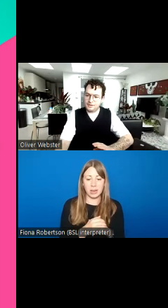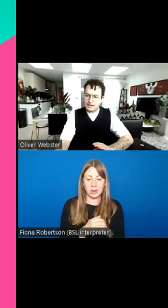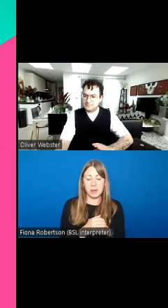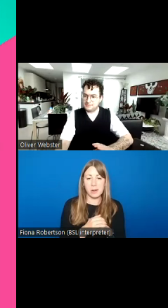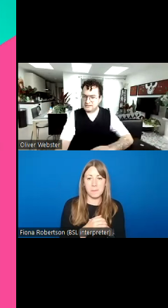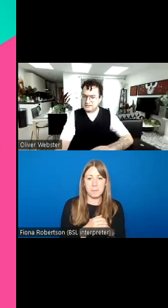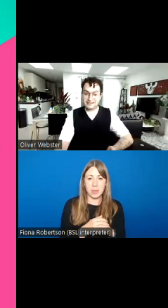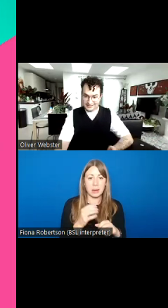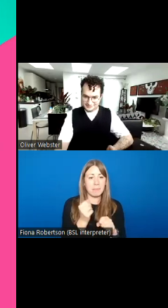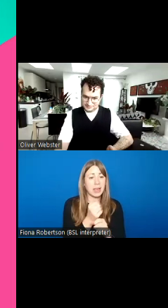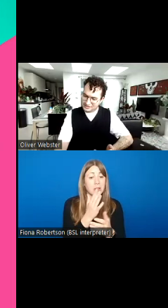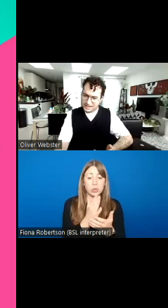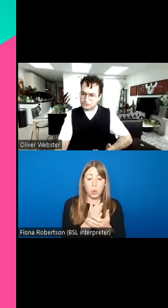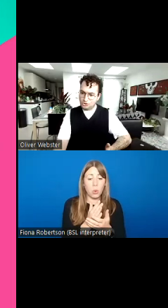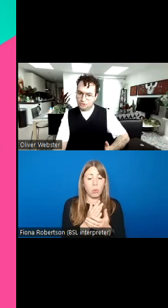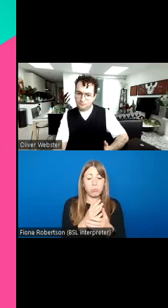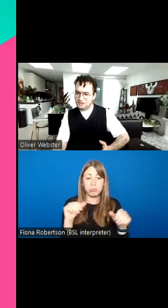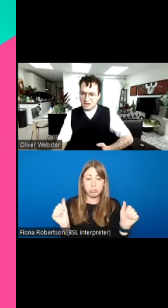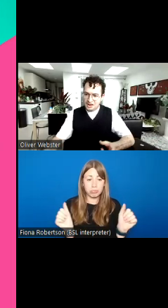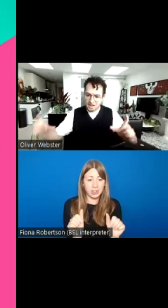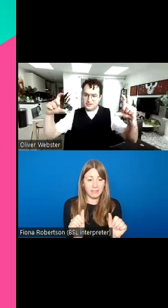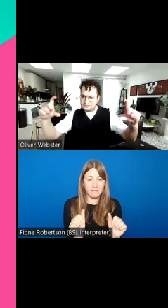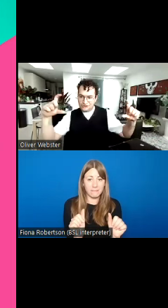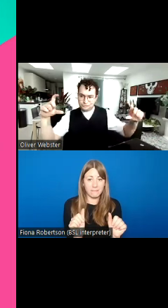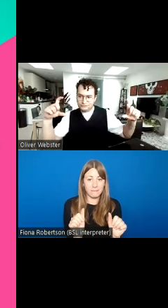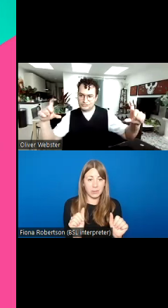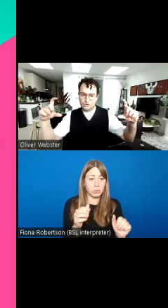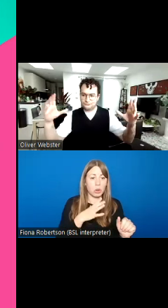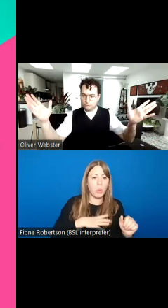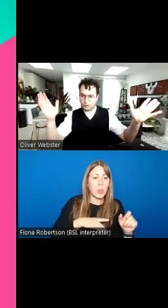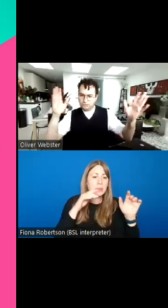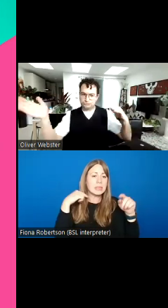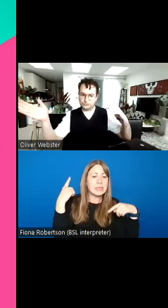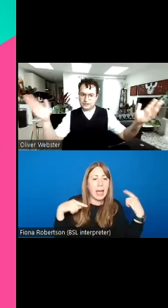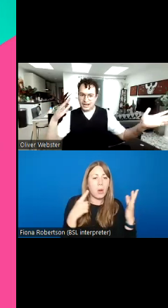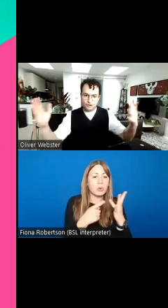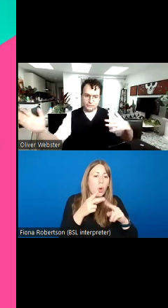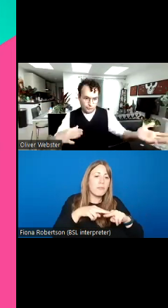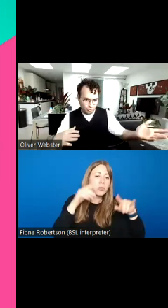and keep it succinct. Again, you don't want the sound of snow falling off the roof and landing on the floor.